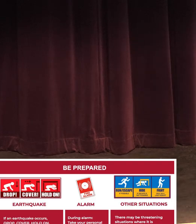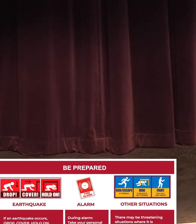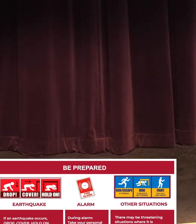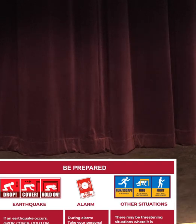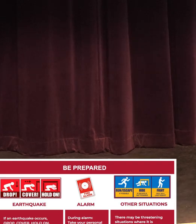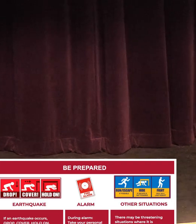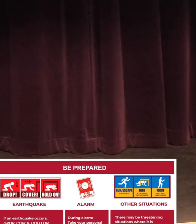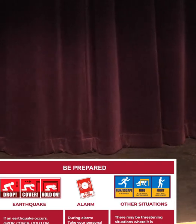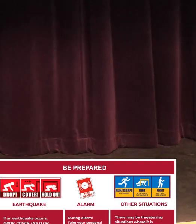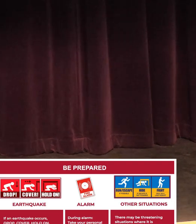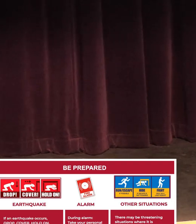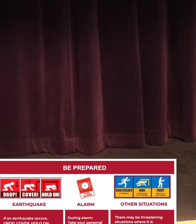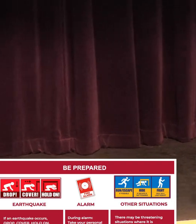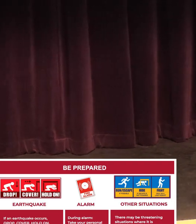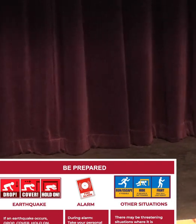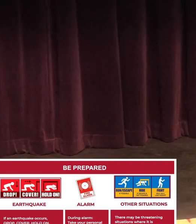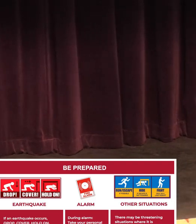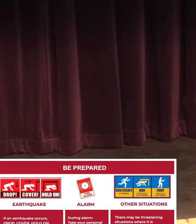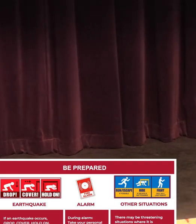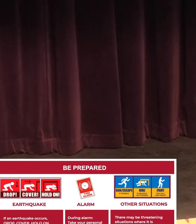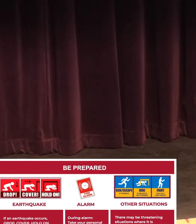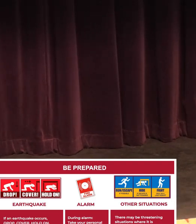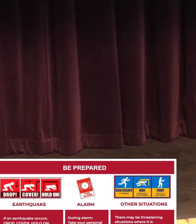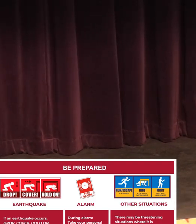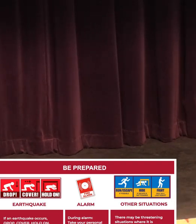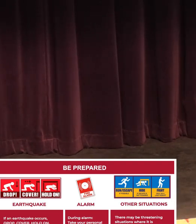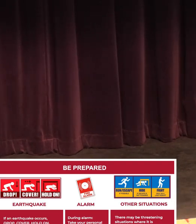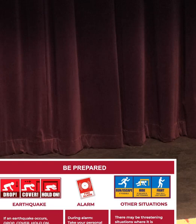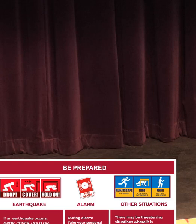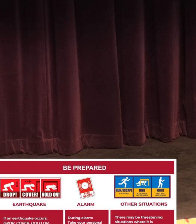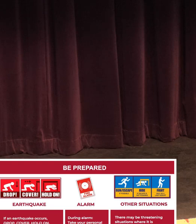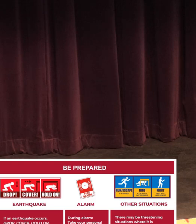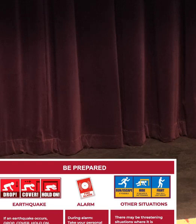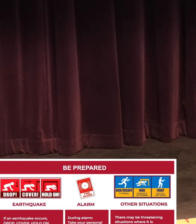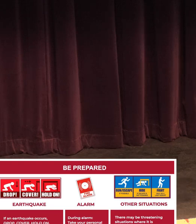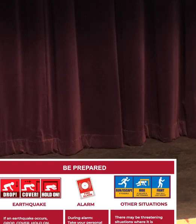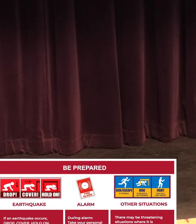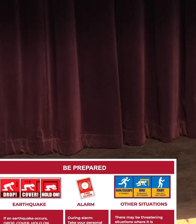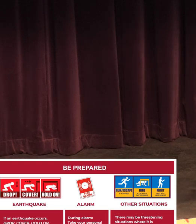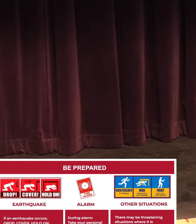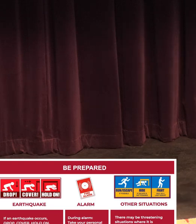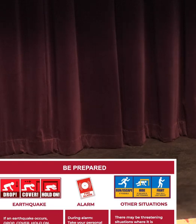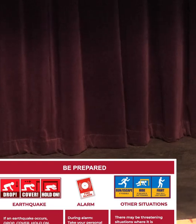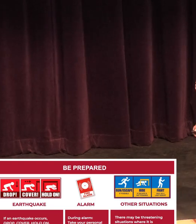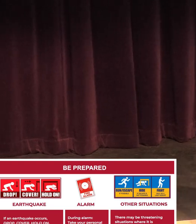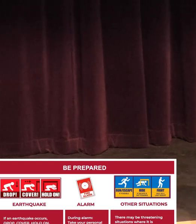. Dust gets caught up in those sensors. They tripped easy. They are highly sensitive for very good reason because they won't to be